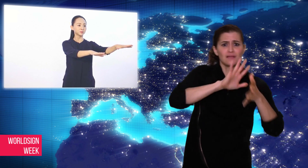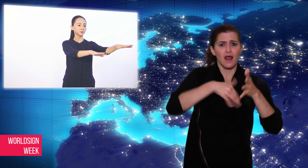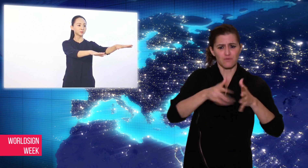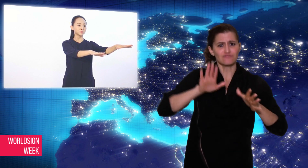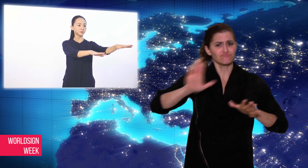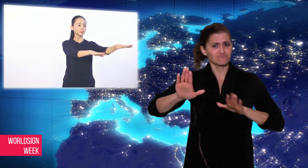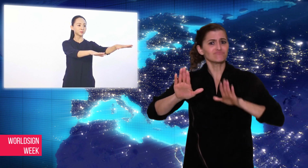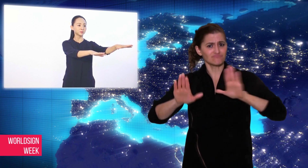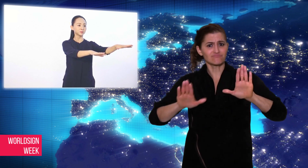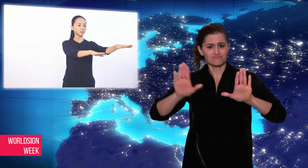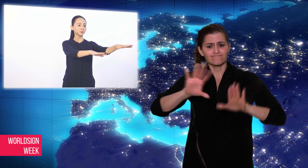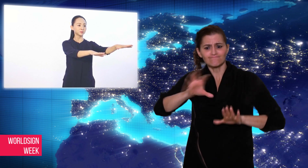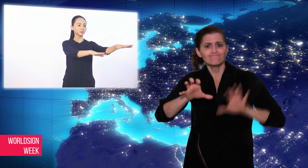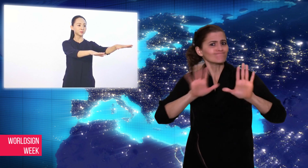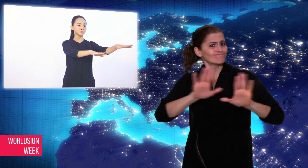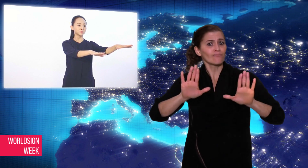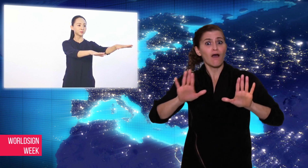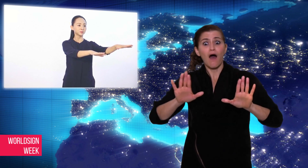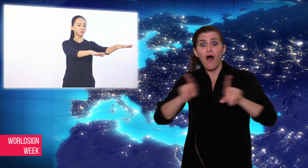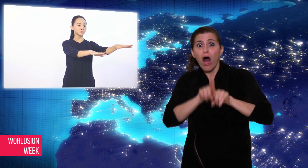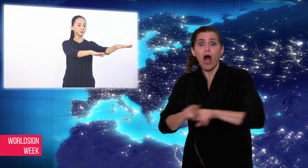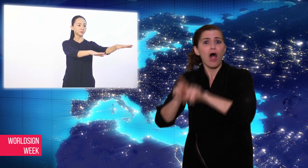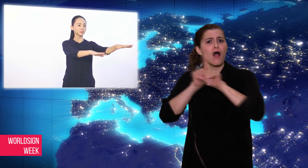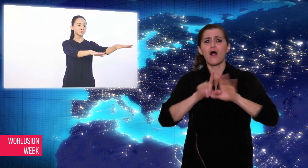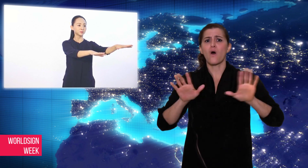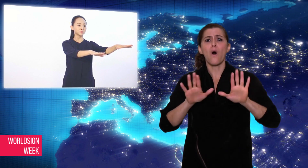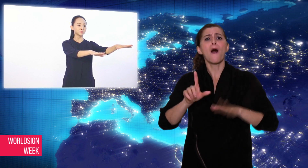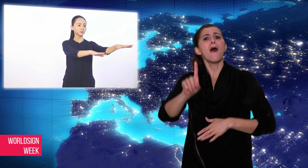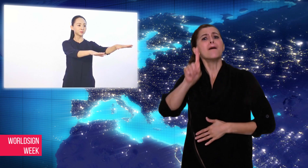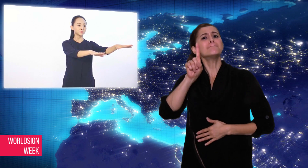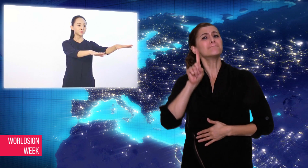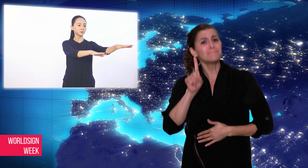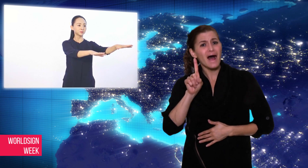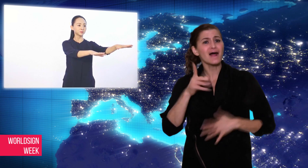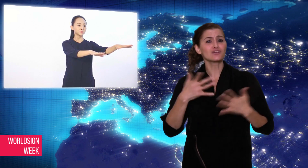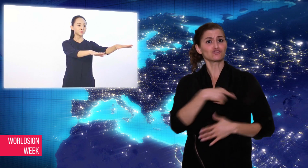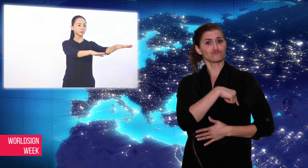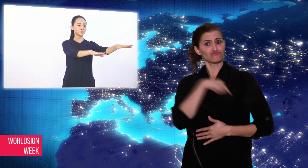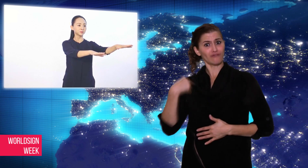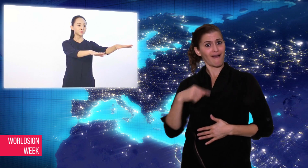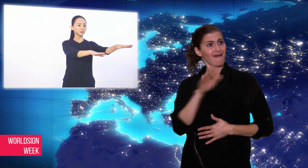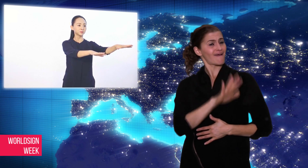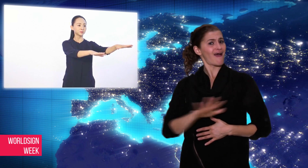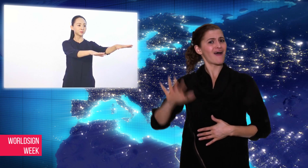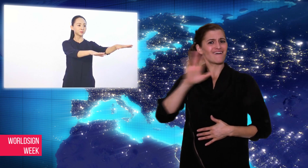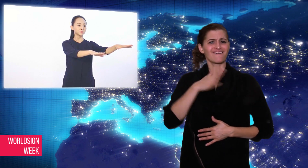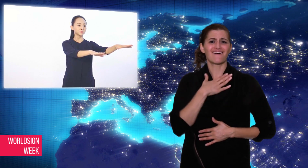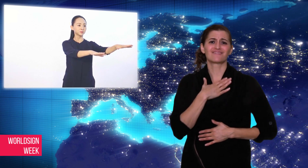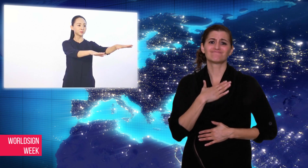regional sign languages but "In China,